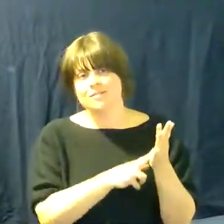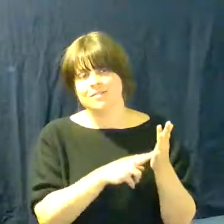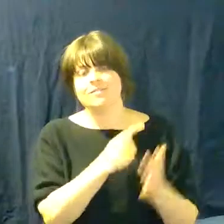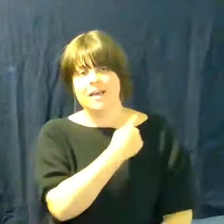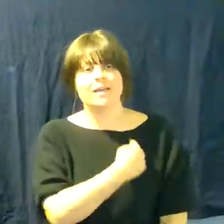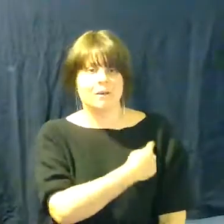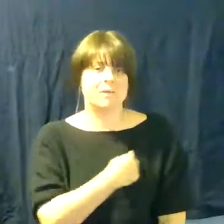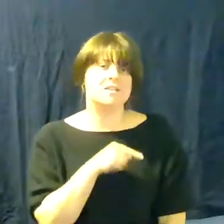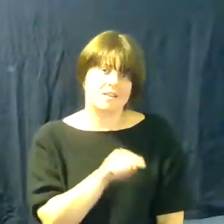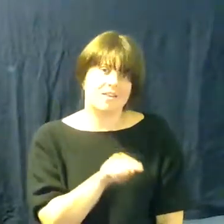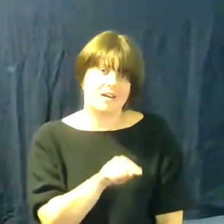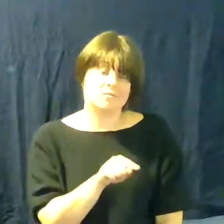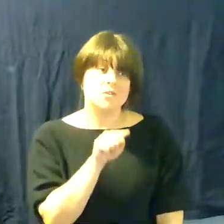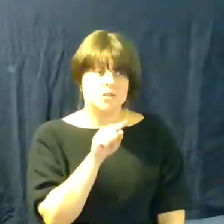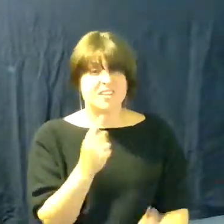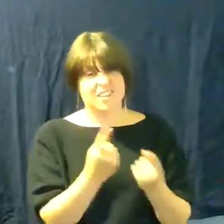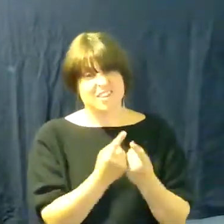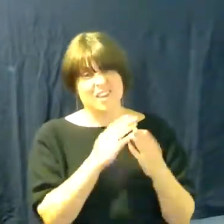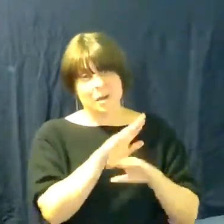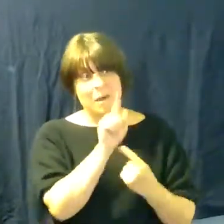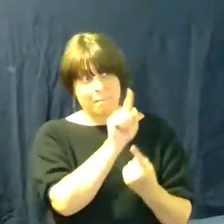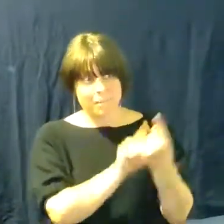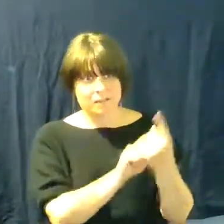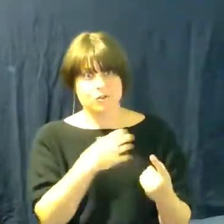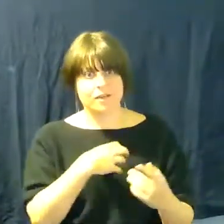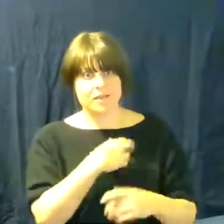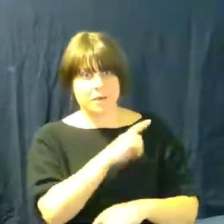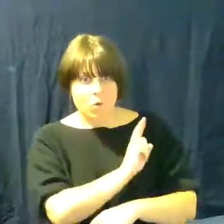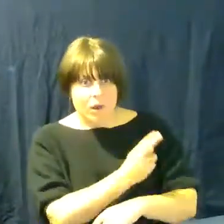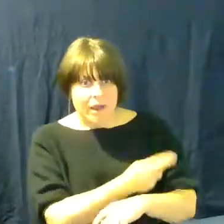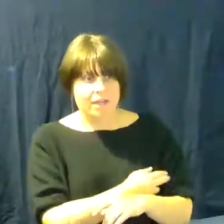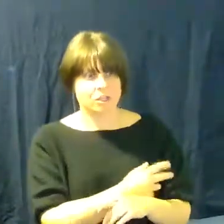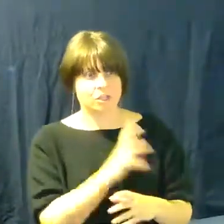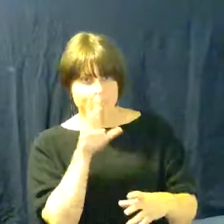to attend every session and make that commitment